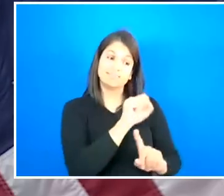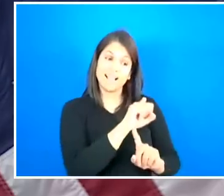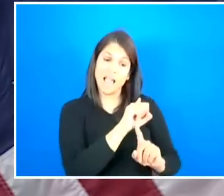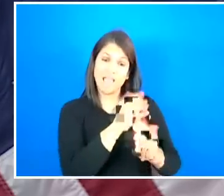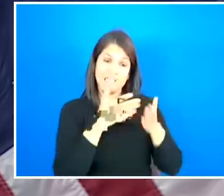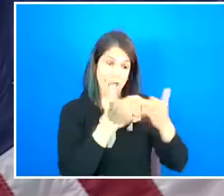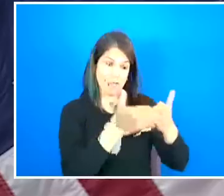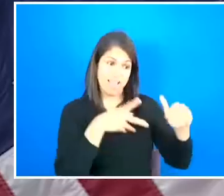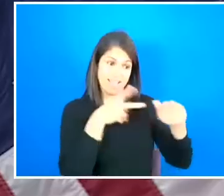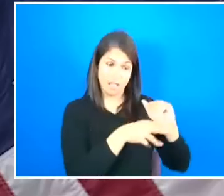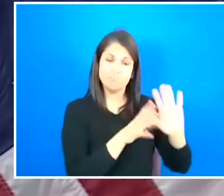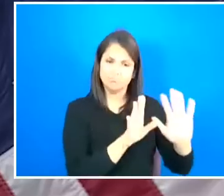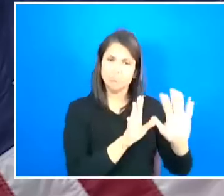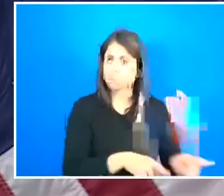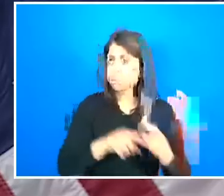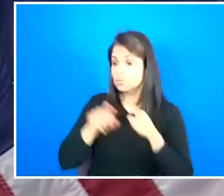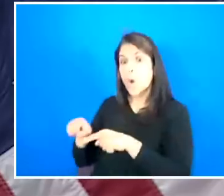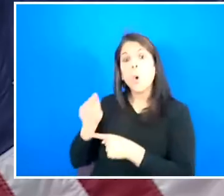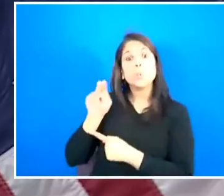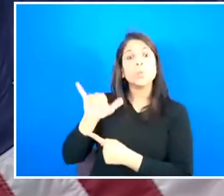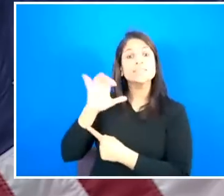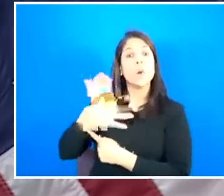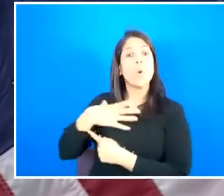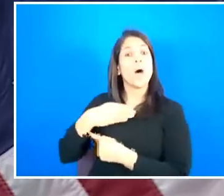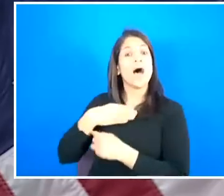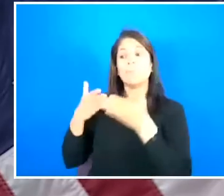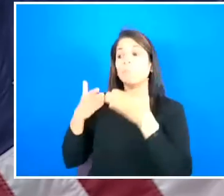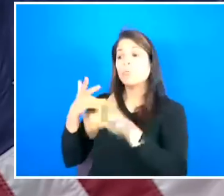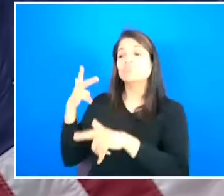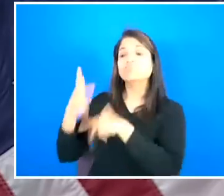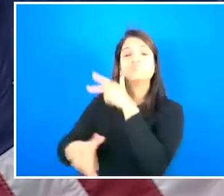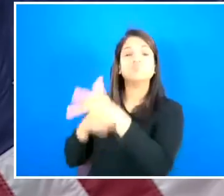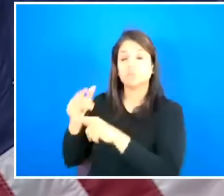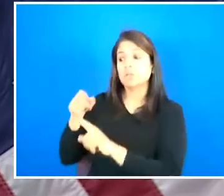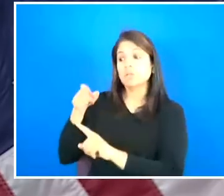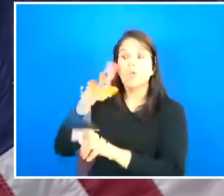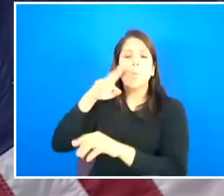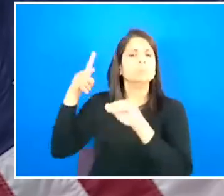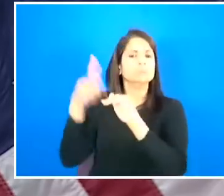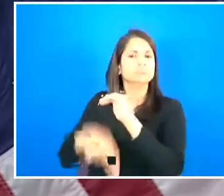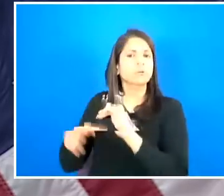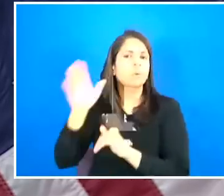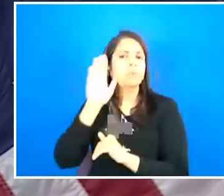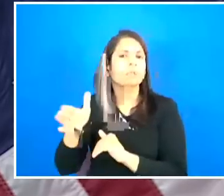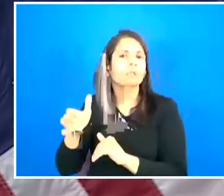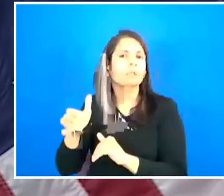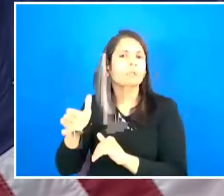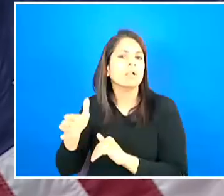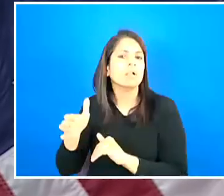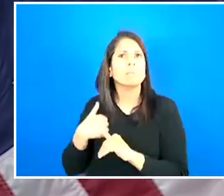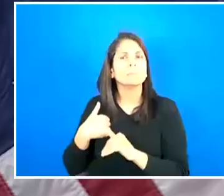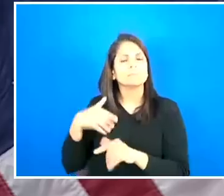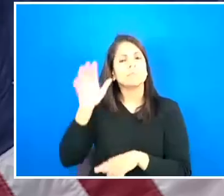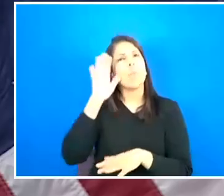NEXT PHASE OF THE BUDGET PREOCSS. TWO, AND